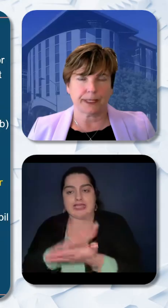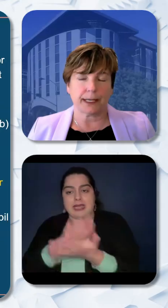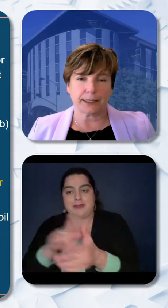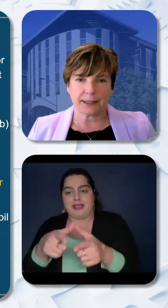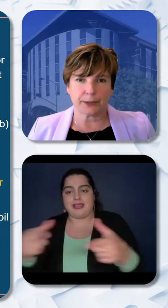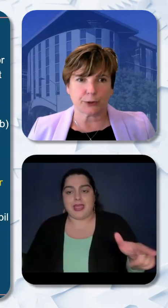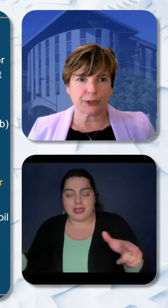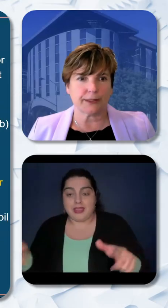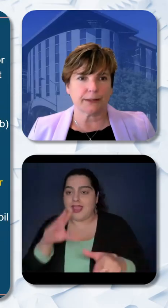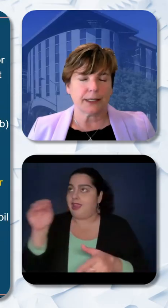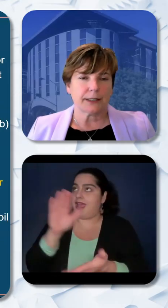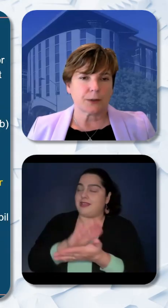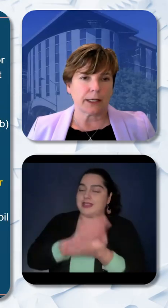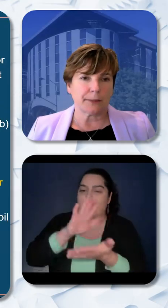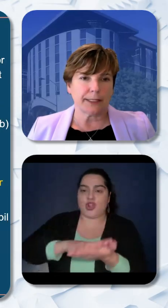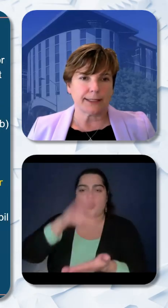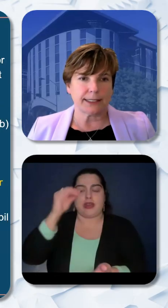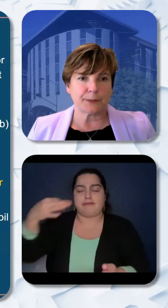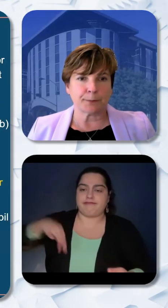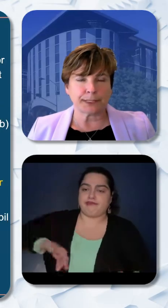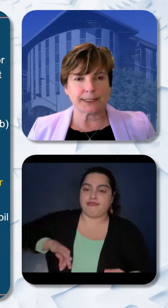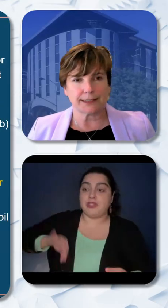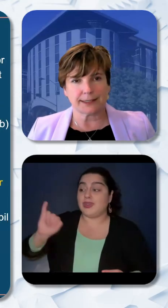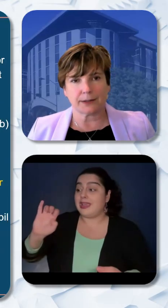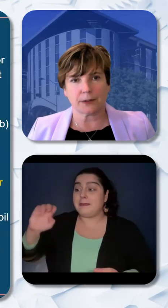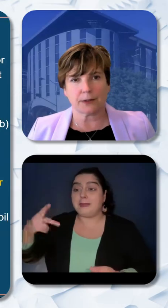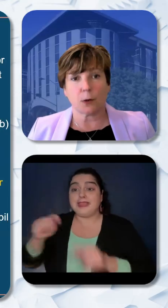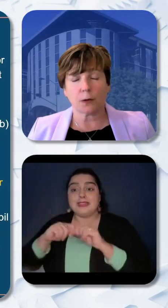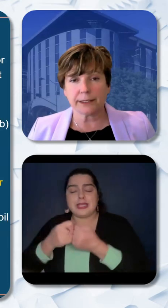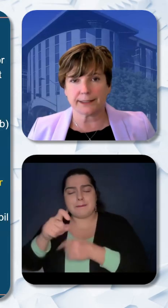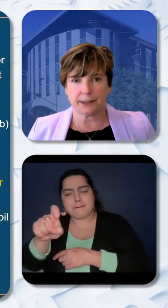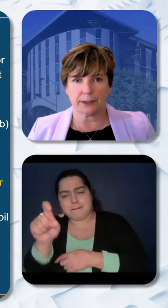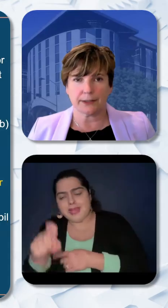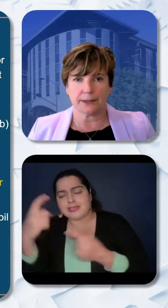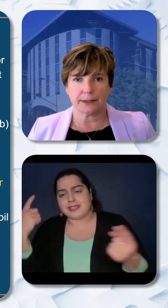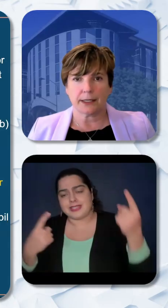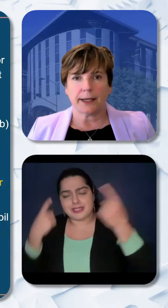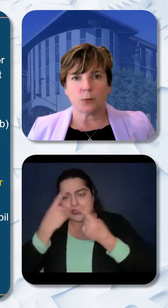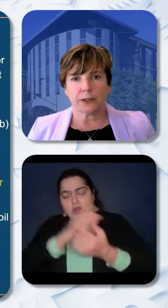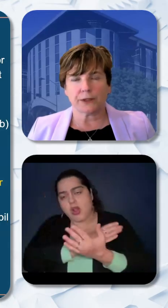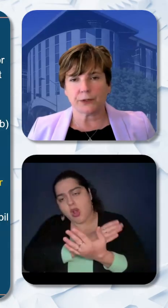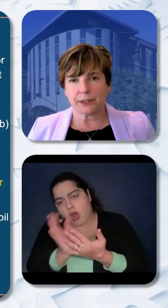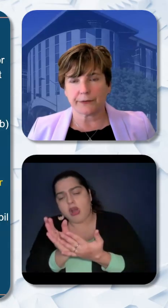and academic learning. So IEP teams must consider all these areas, and where students